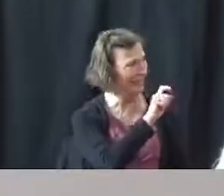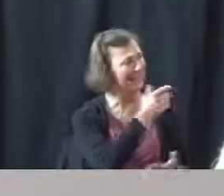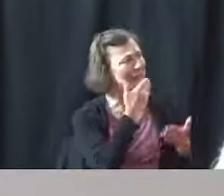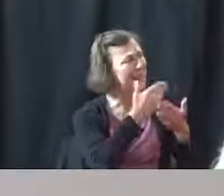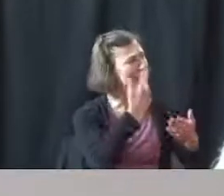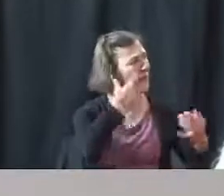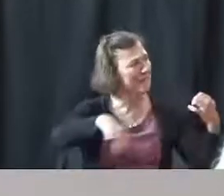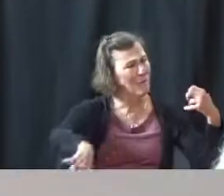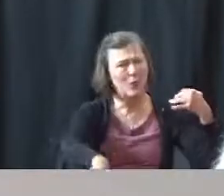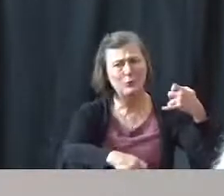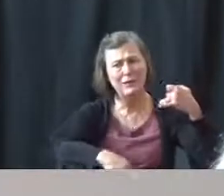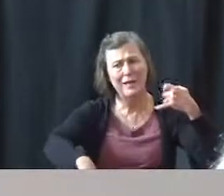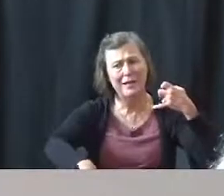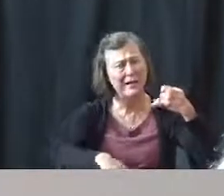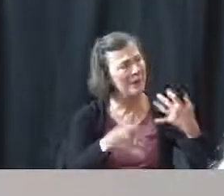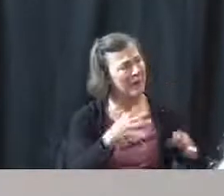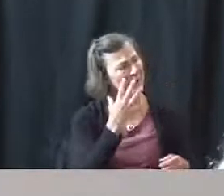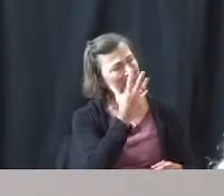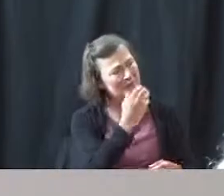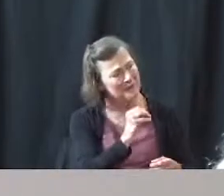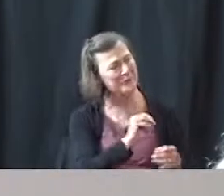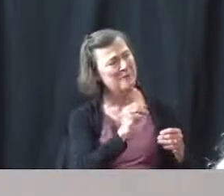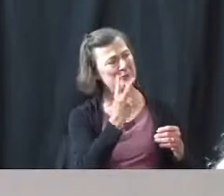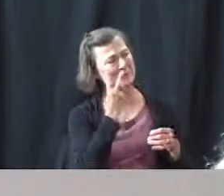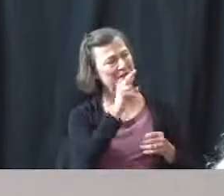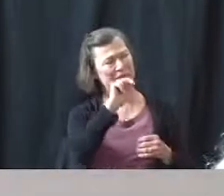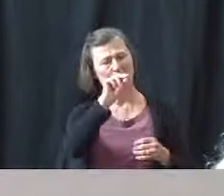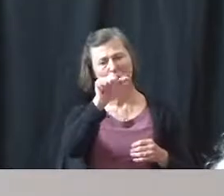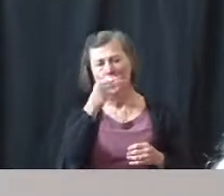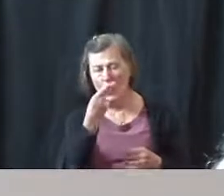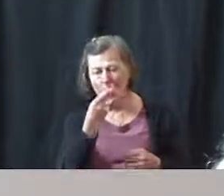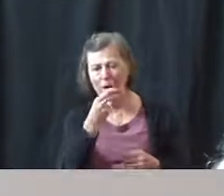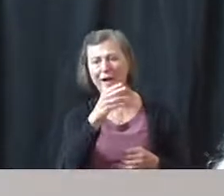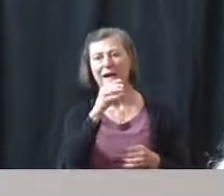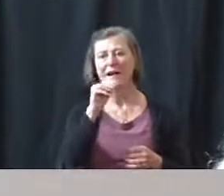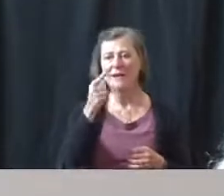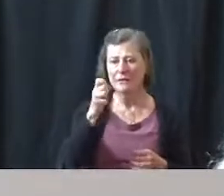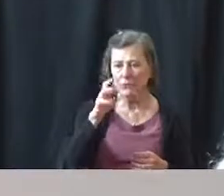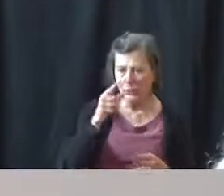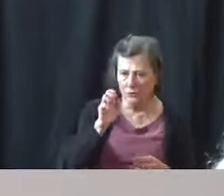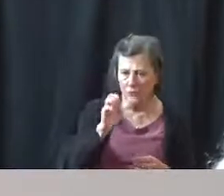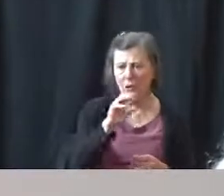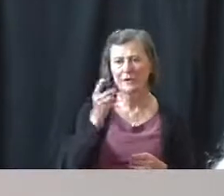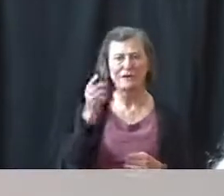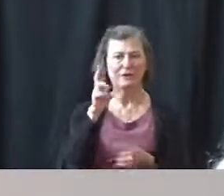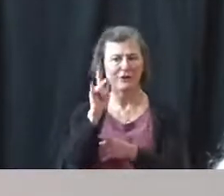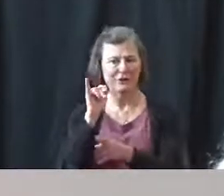It's so lovely to see Noah Sikes here, along with George Struble and Dr. Kit, playing the cello today.